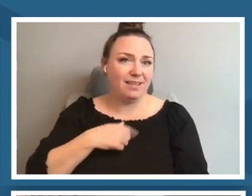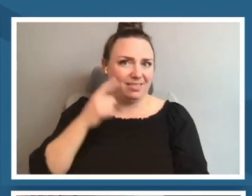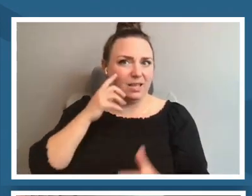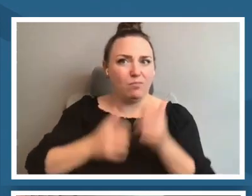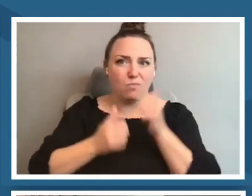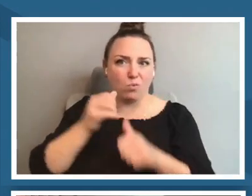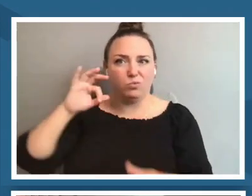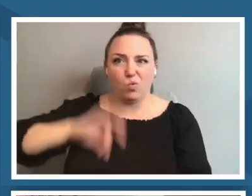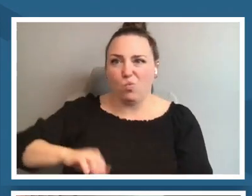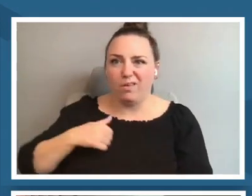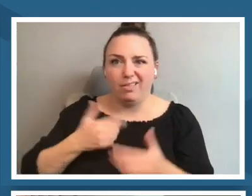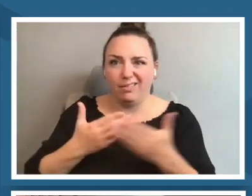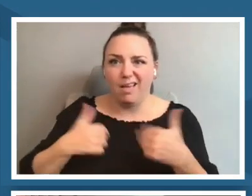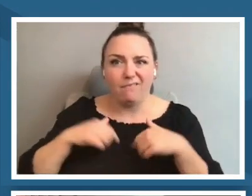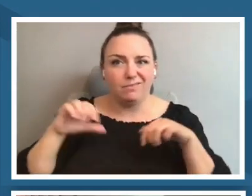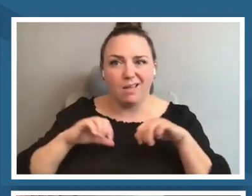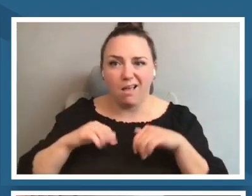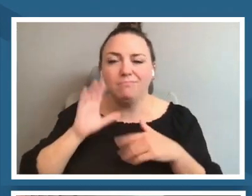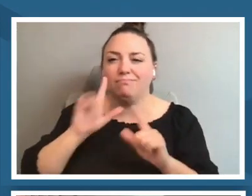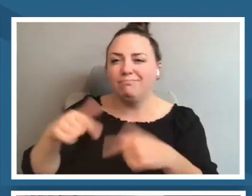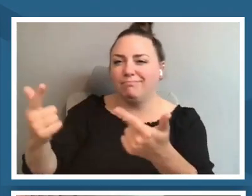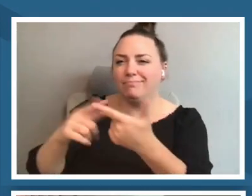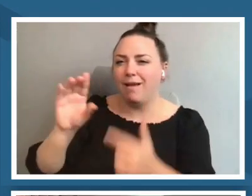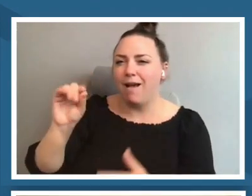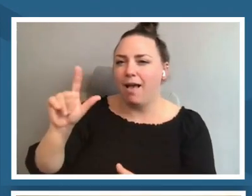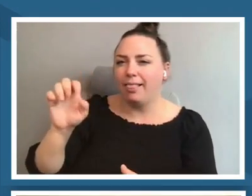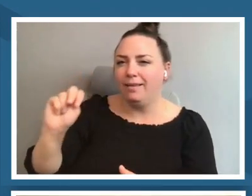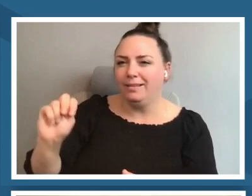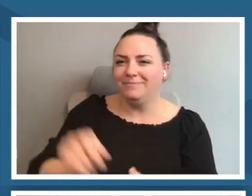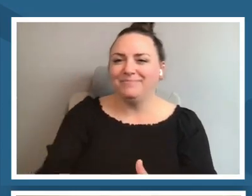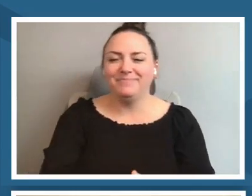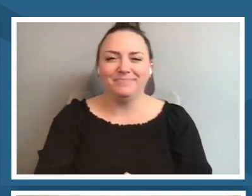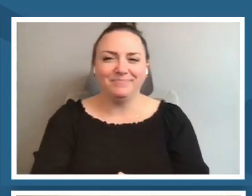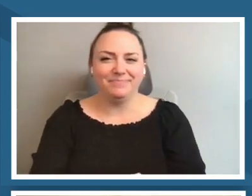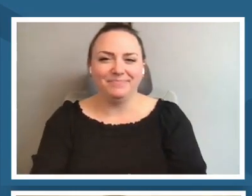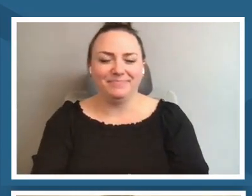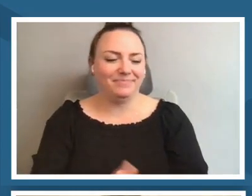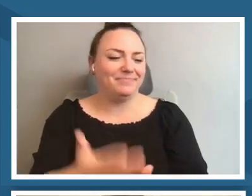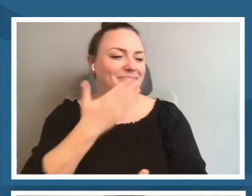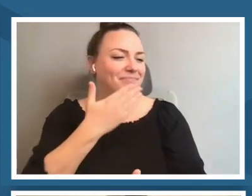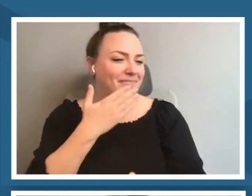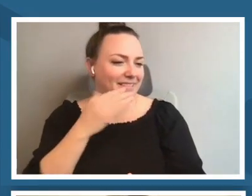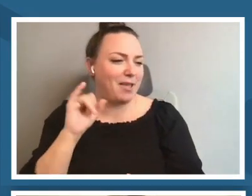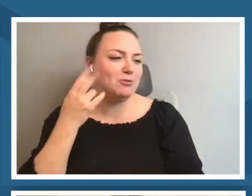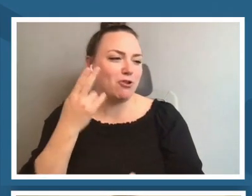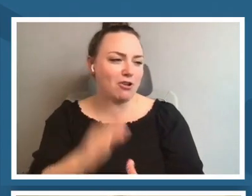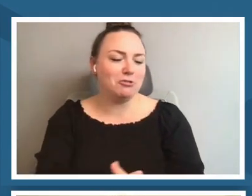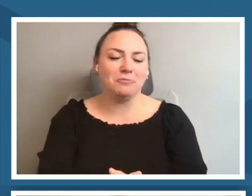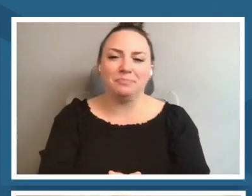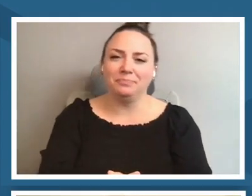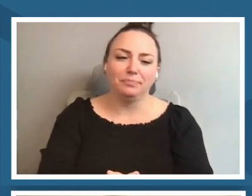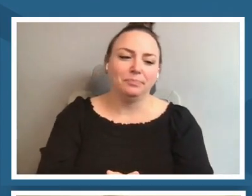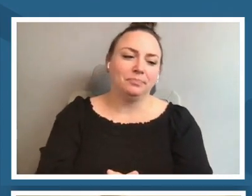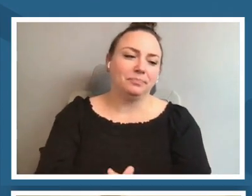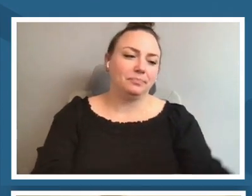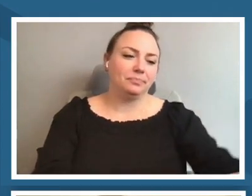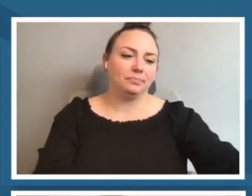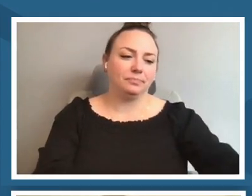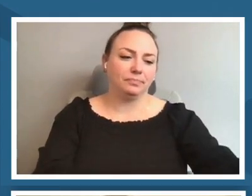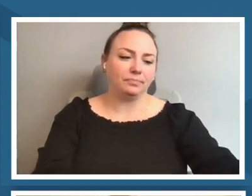said i'll hand it over to colleen thanks josh